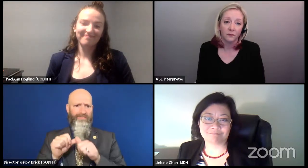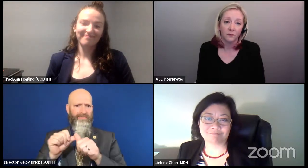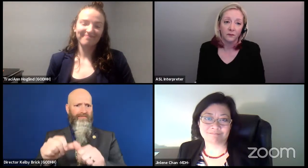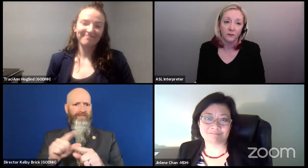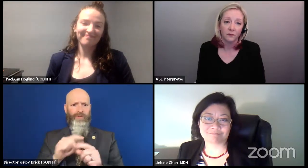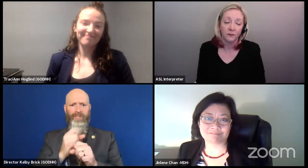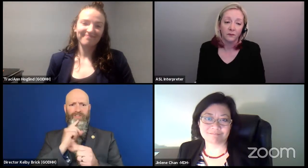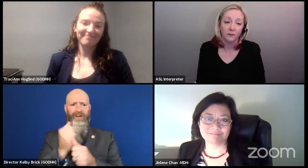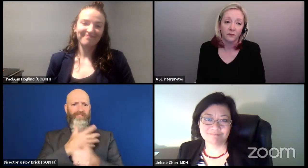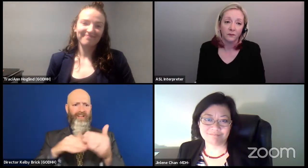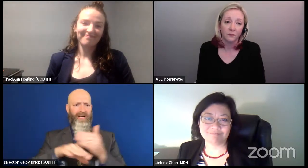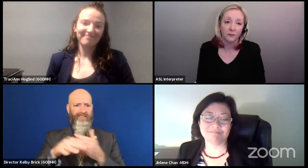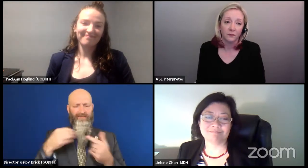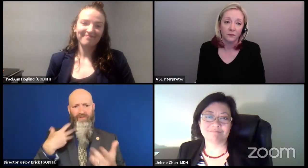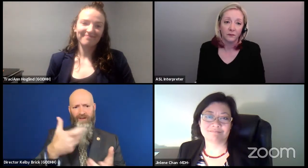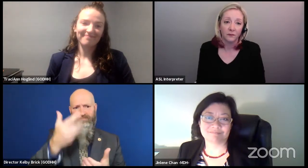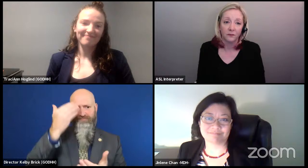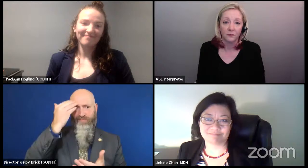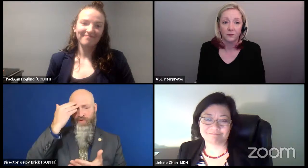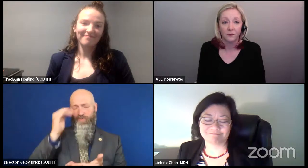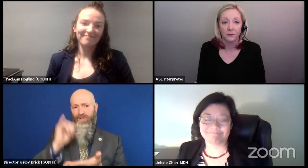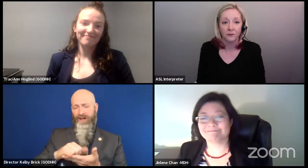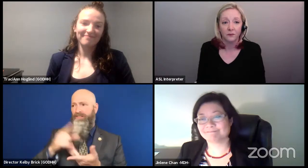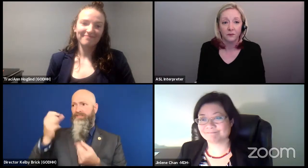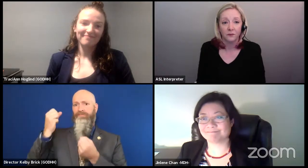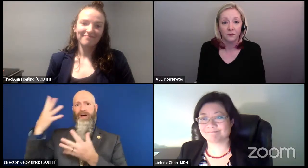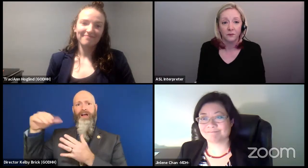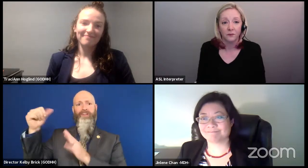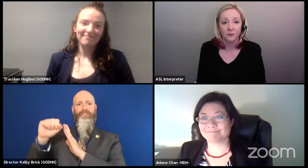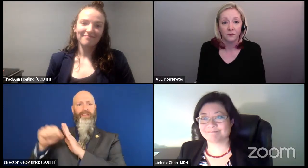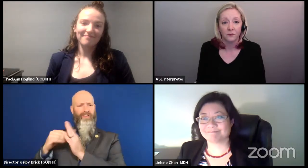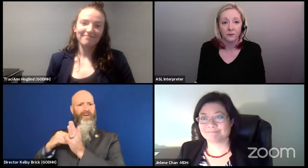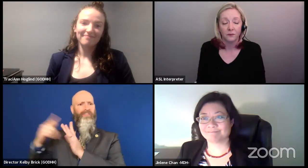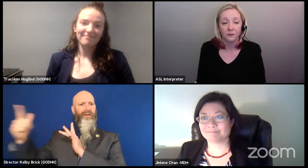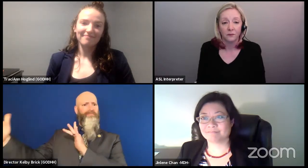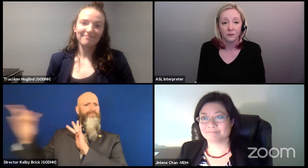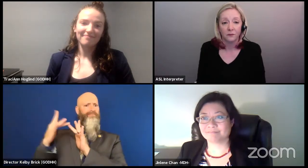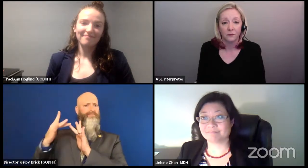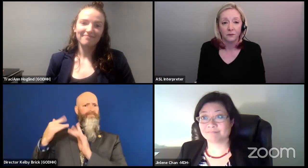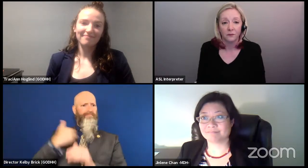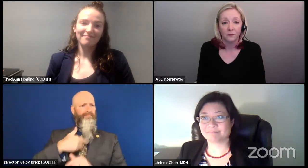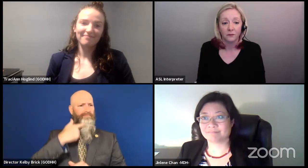the Deaf community for all of your hard and continued work. We do know that very often